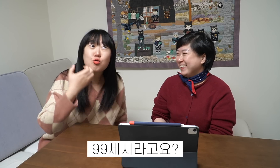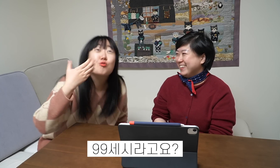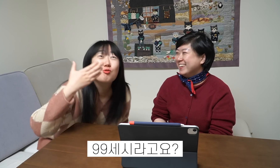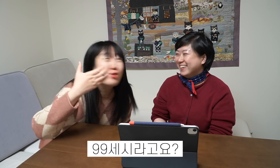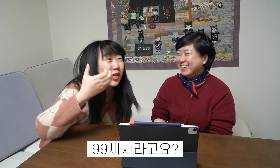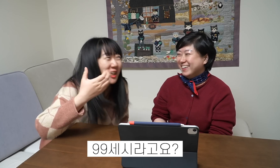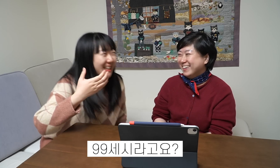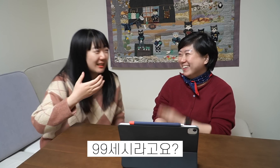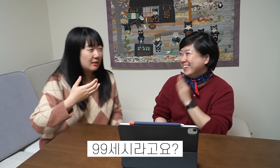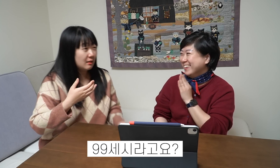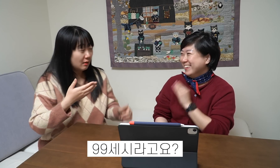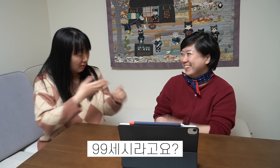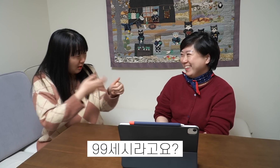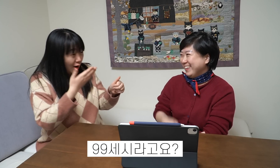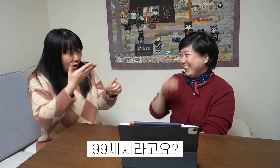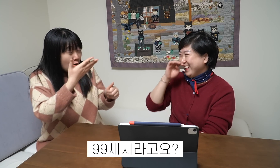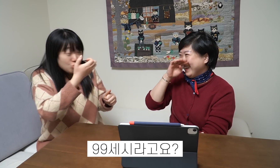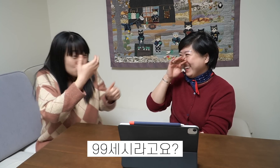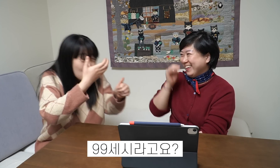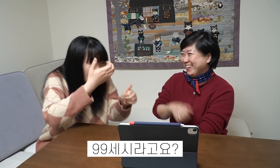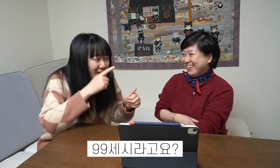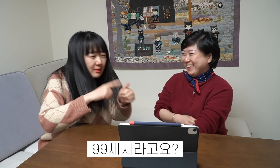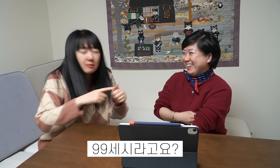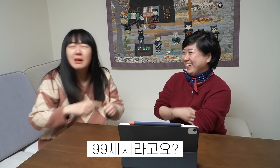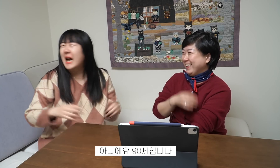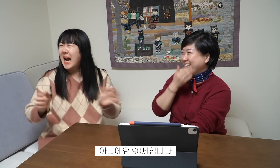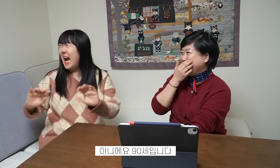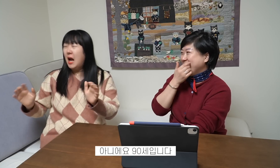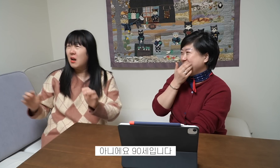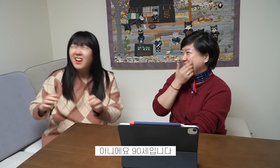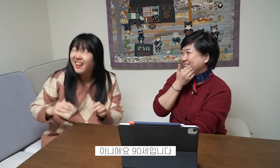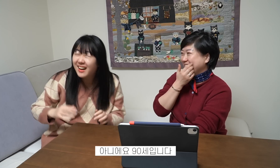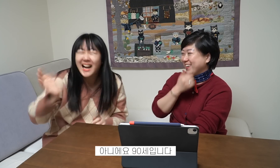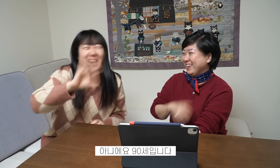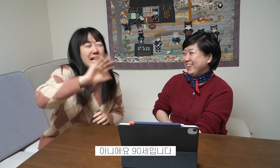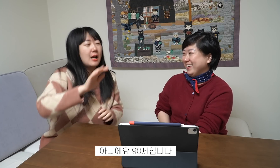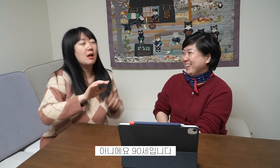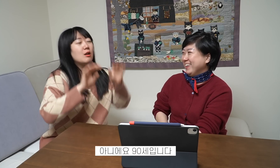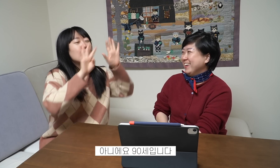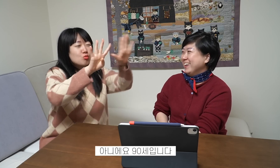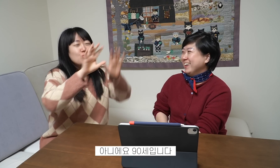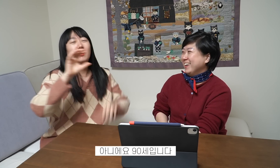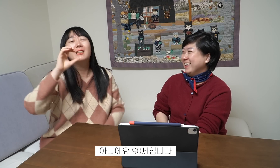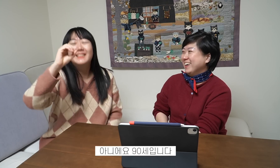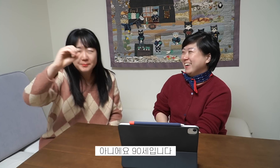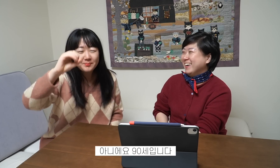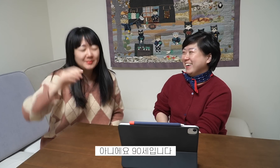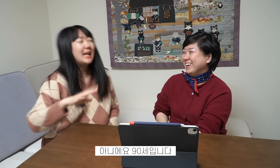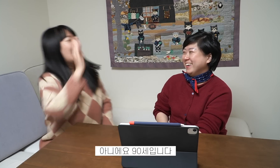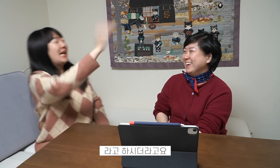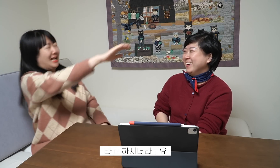99 years old? No. I am 90 years old.